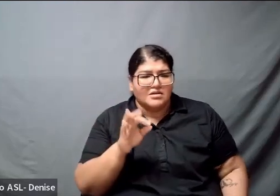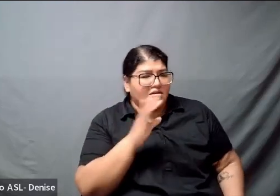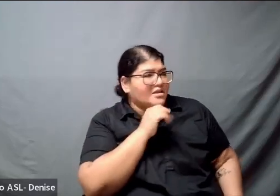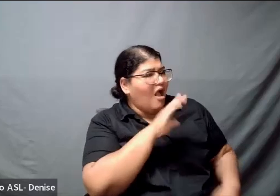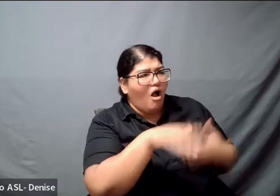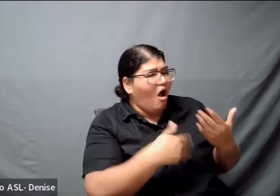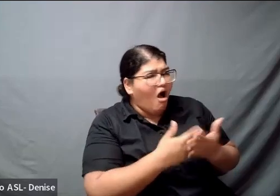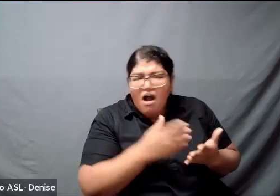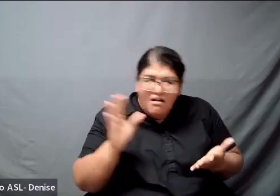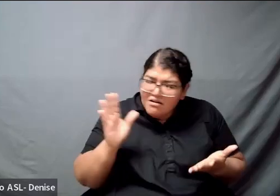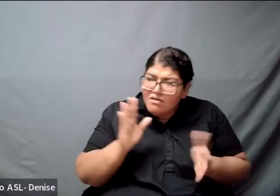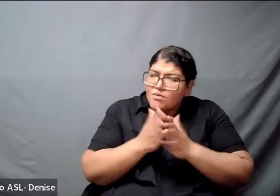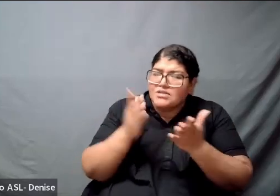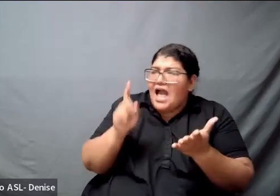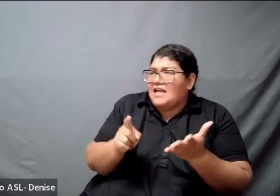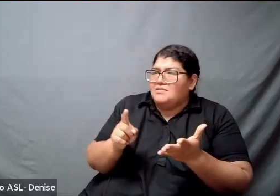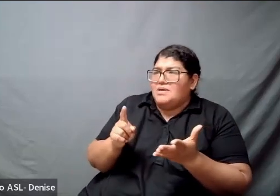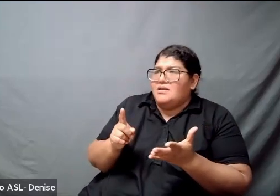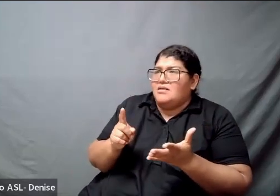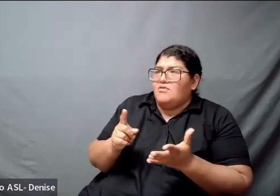Yeah, it doesn't have to be in the book to be relevant